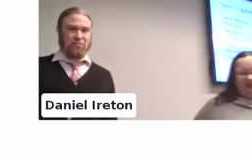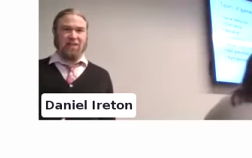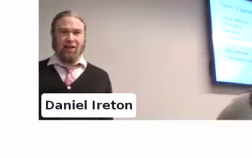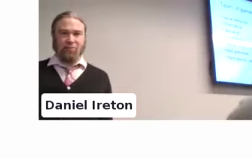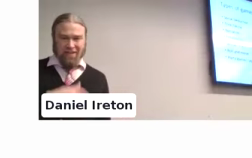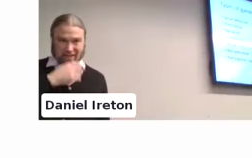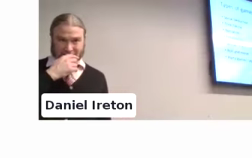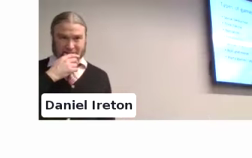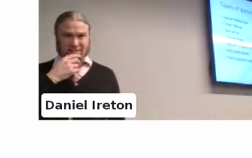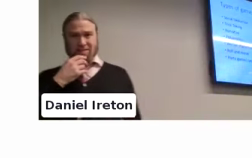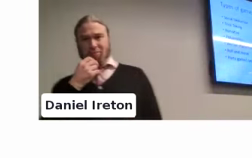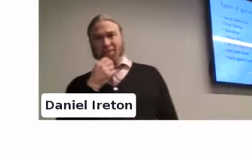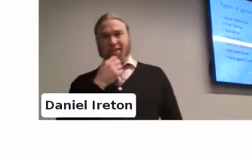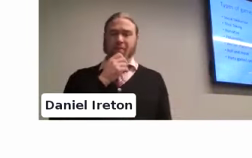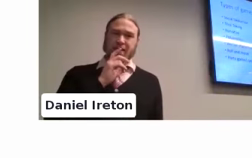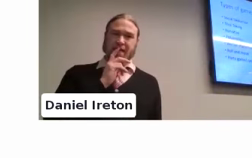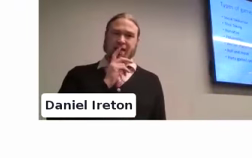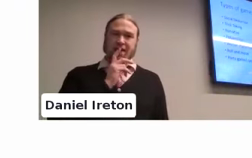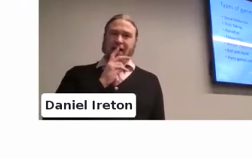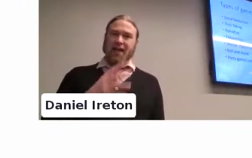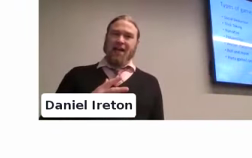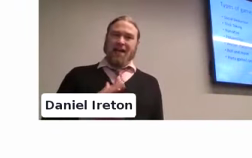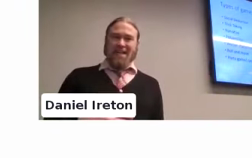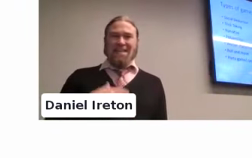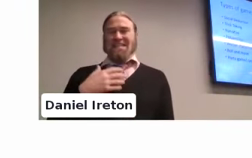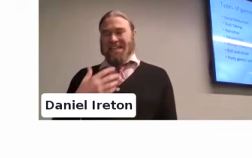The library, larger campus community and the gaming community.